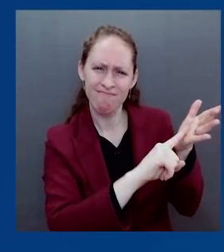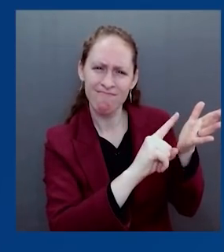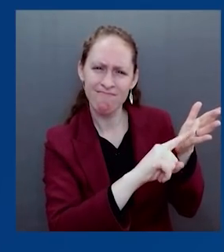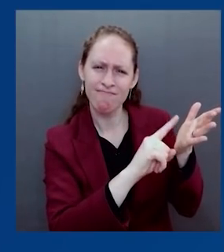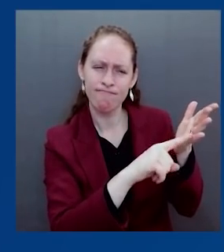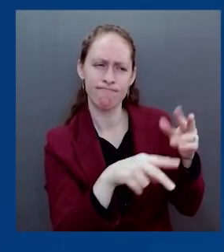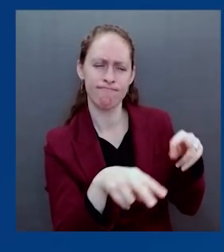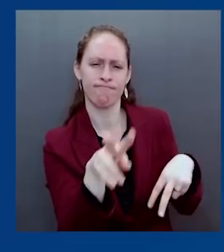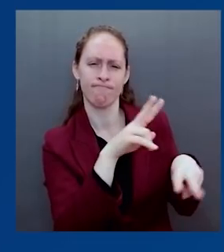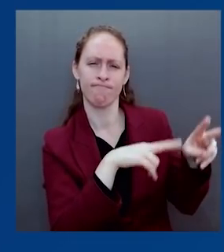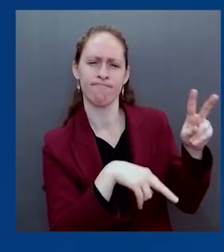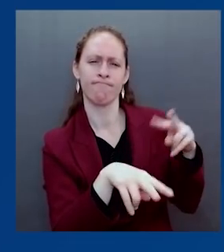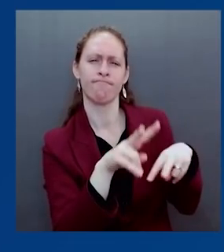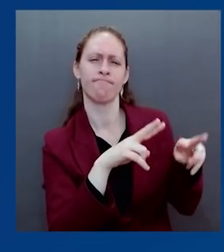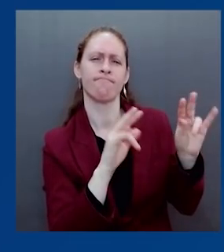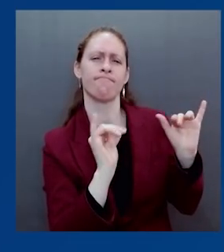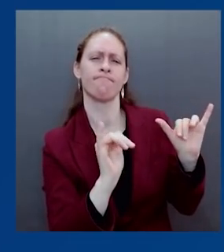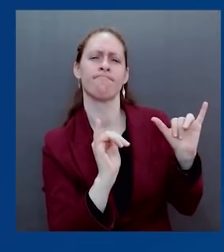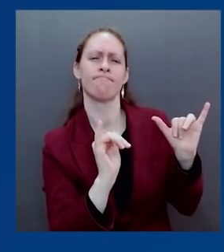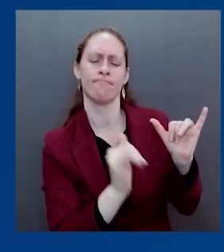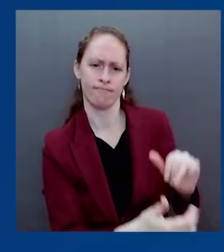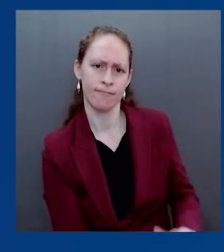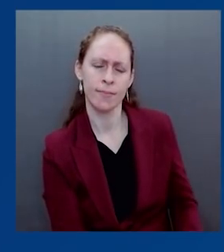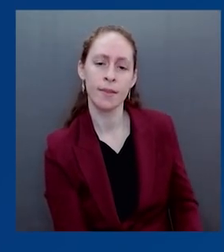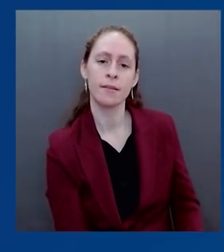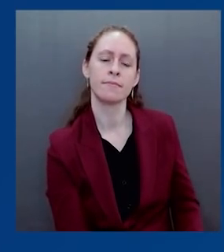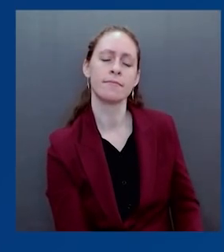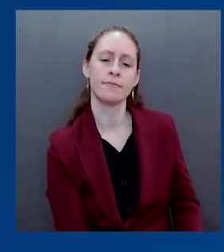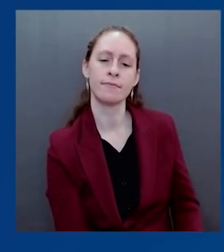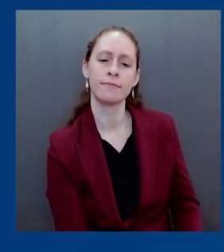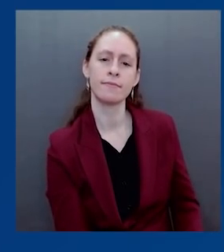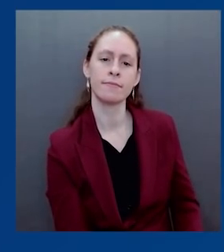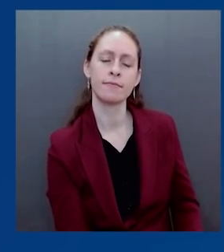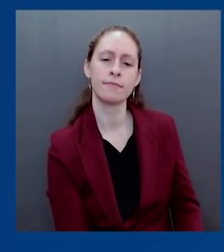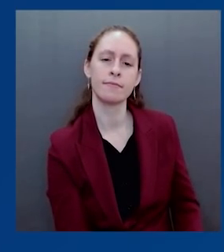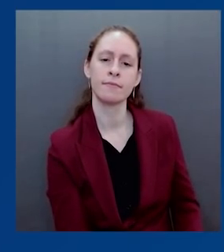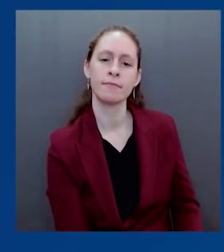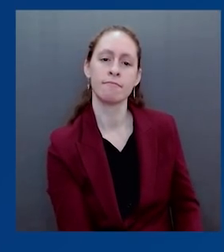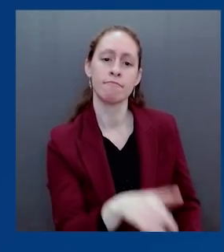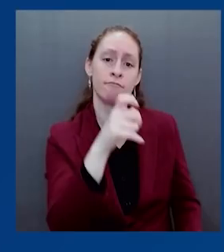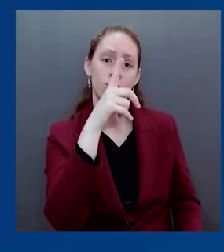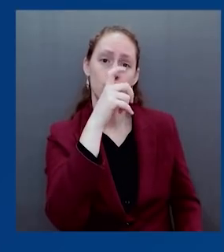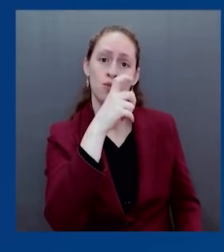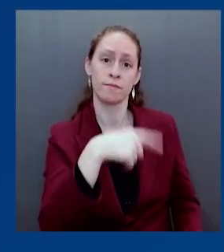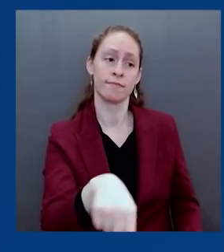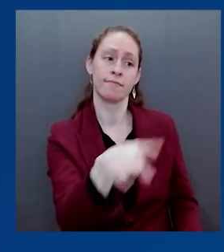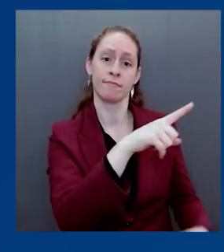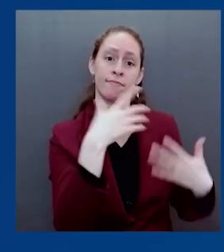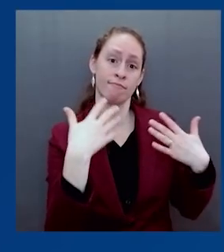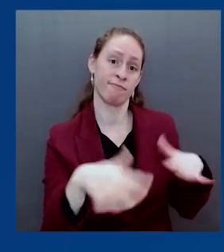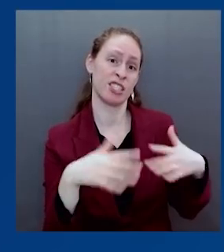that you have a much higher chance of getting re-infected with Omicron than you do with others. That's that side of the coin.